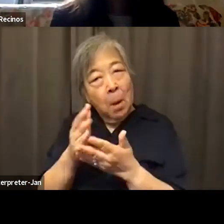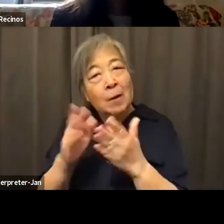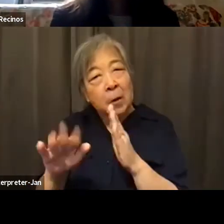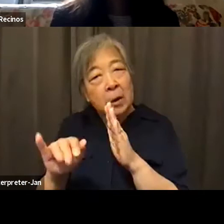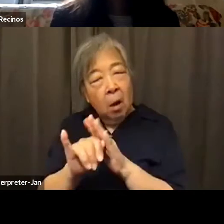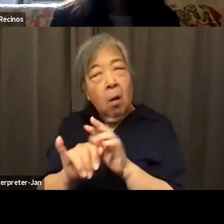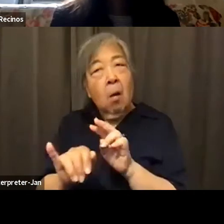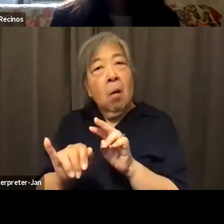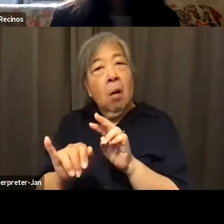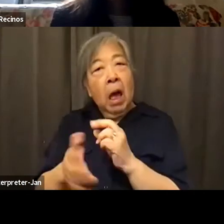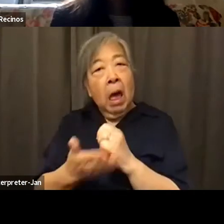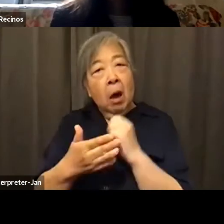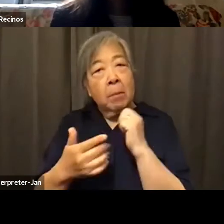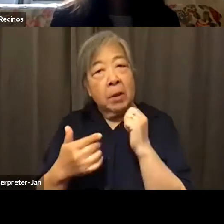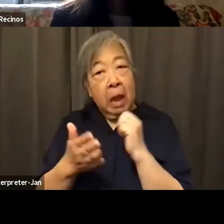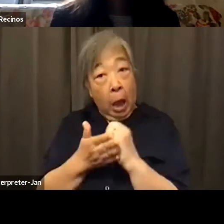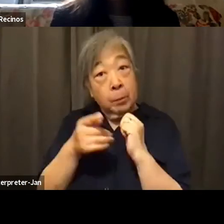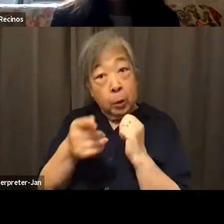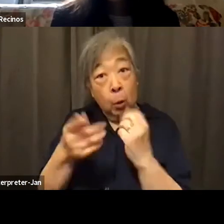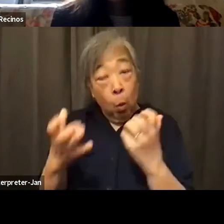to do international exchange.